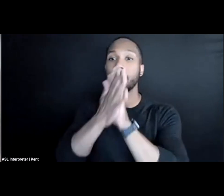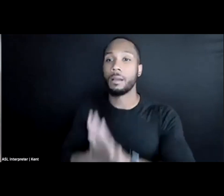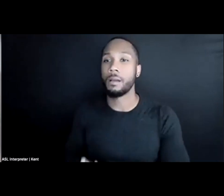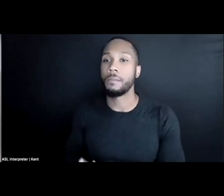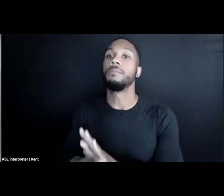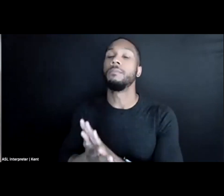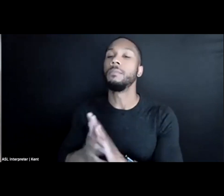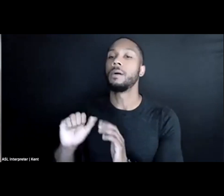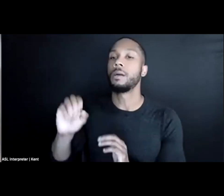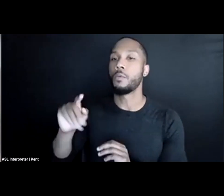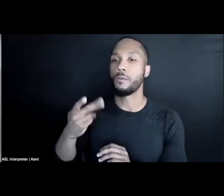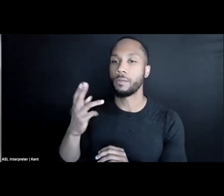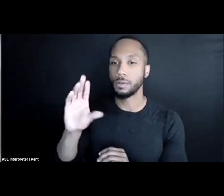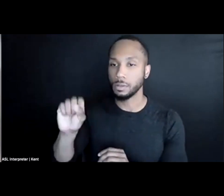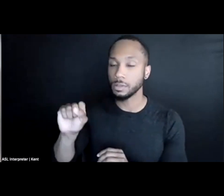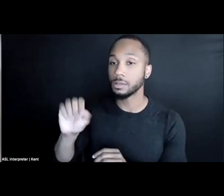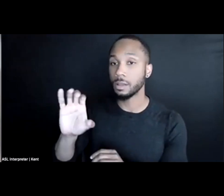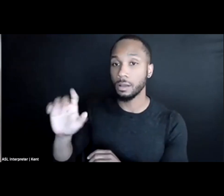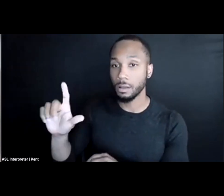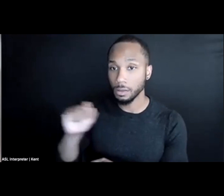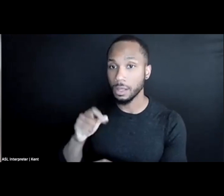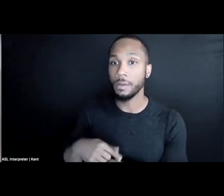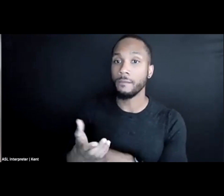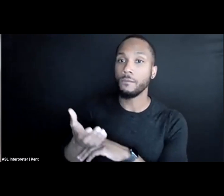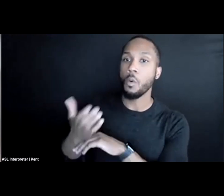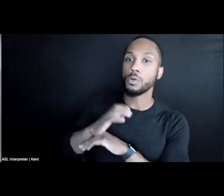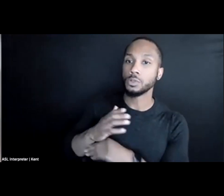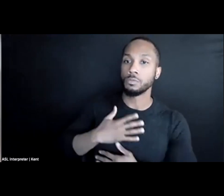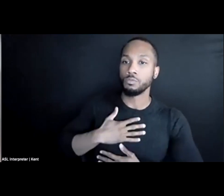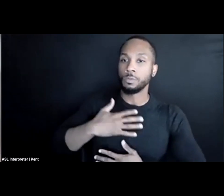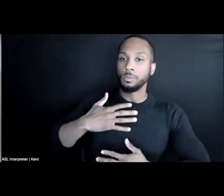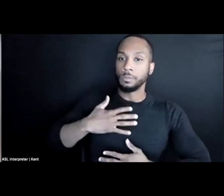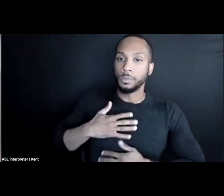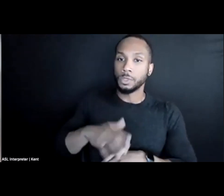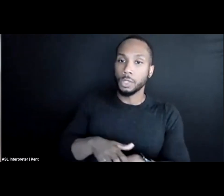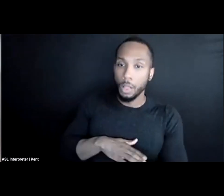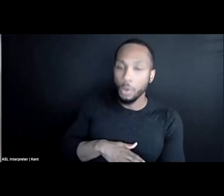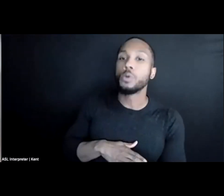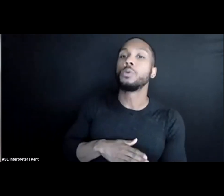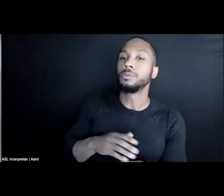I’ve been forced to breathe slowly, to twist death’s thirteenth knot